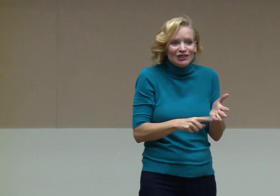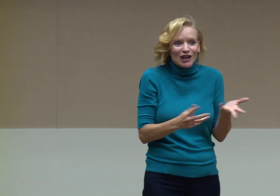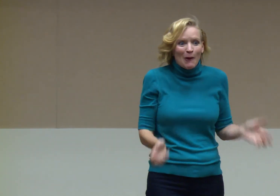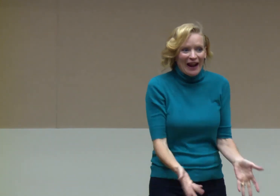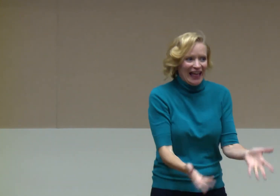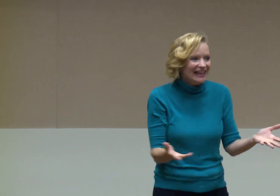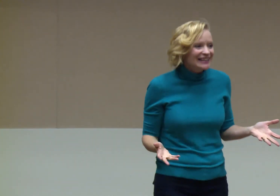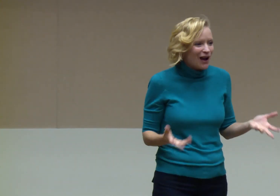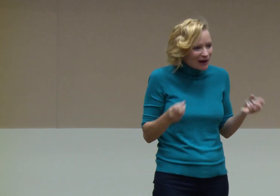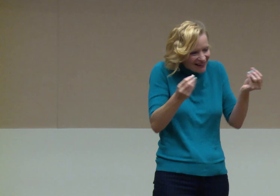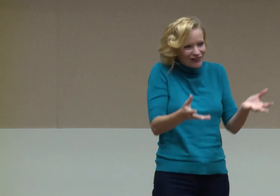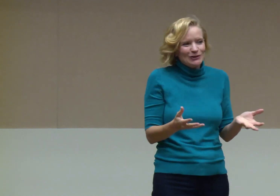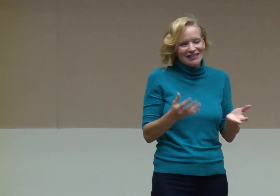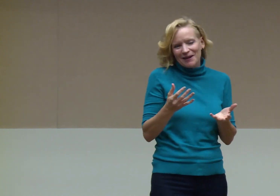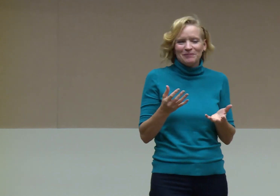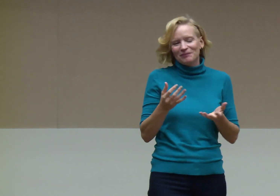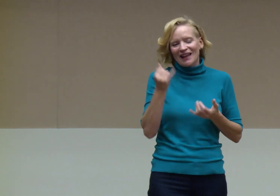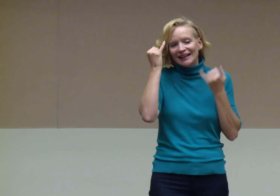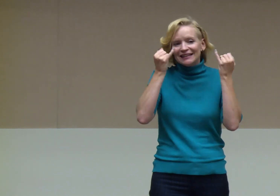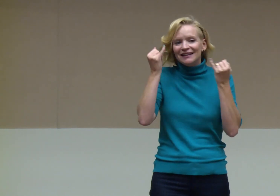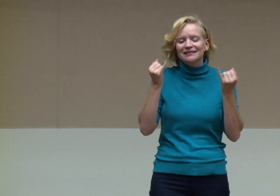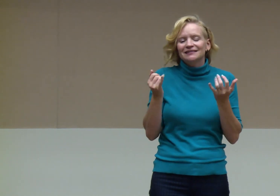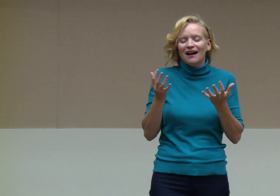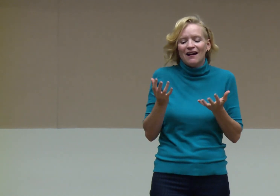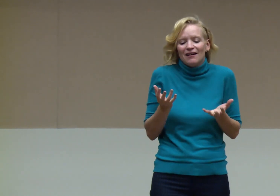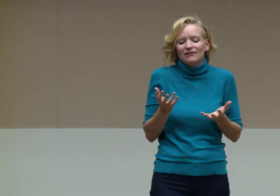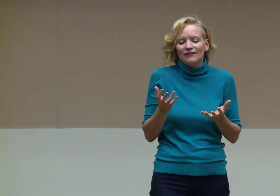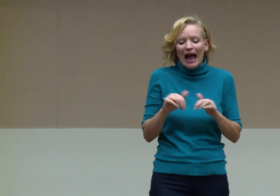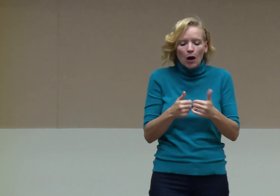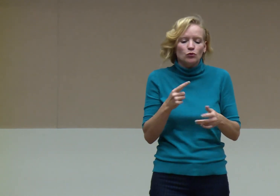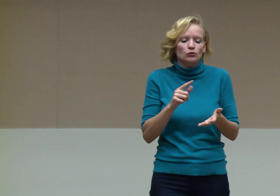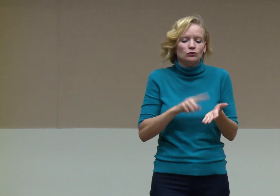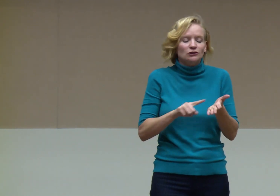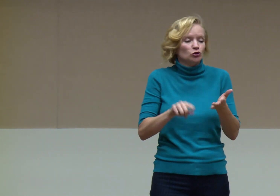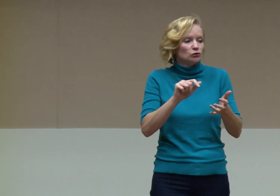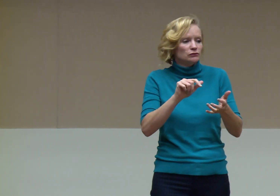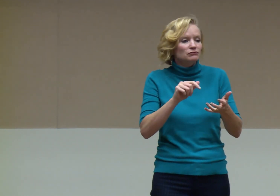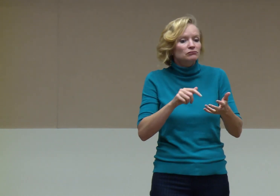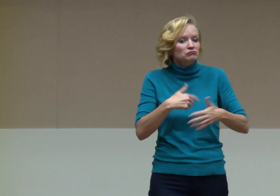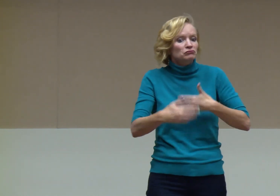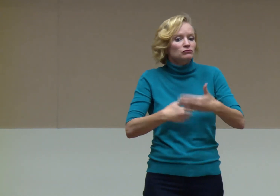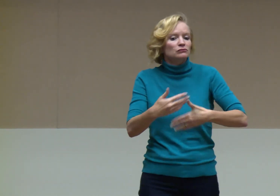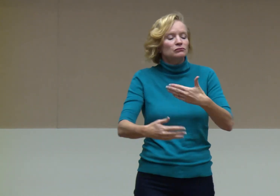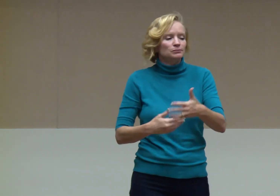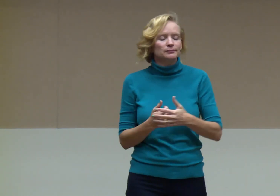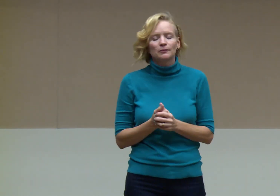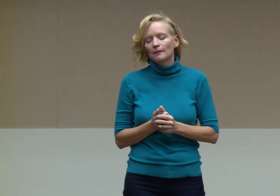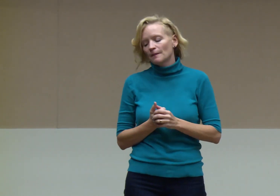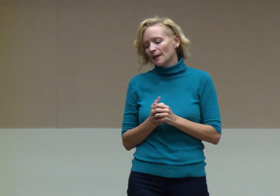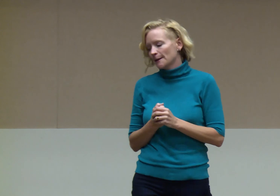you all might be interested, and I can give you some ideas about how to go along with your research